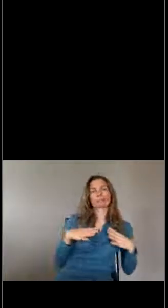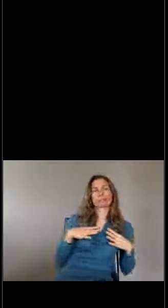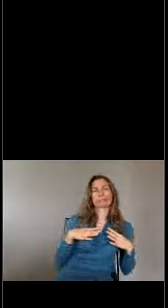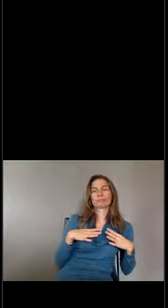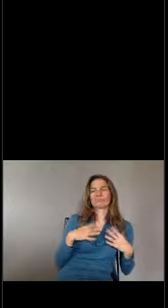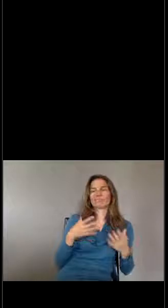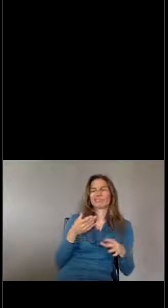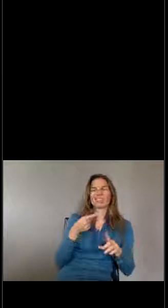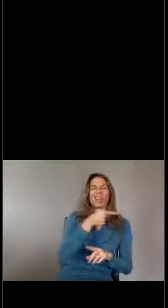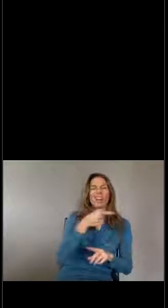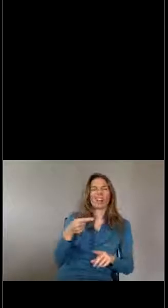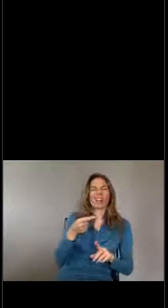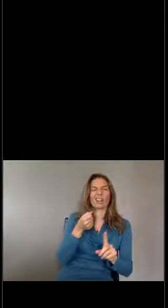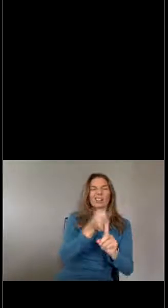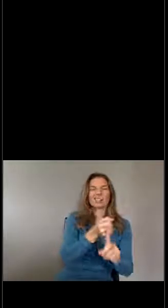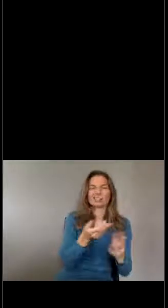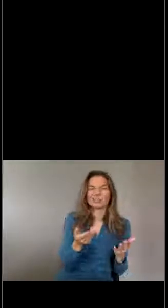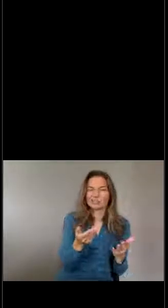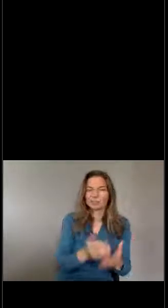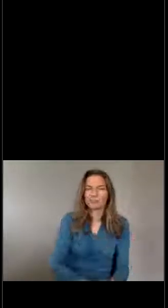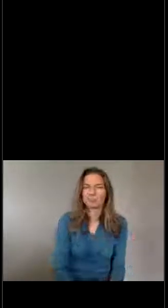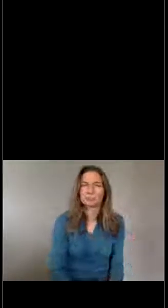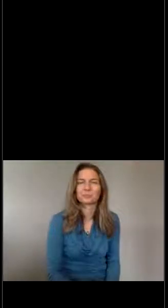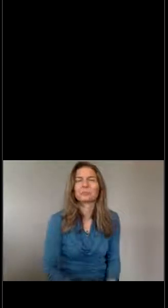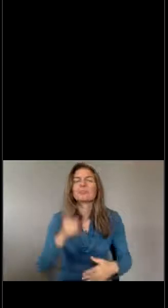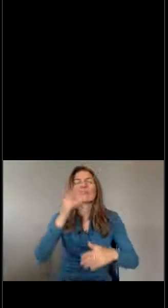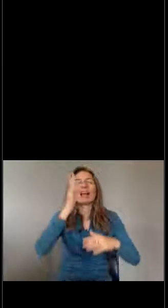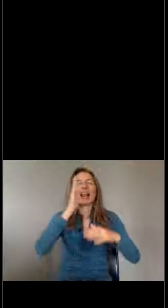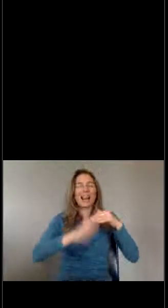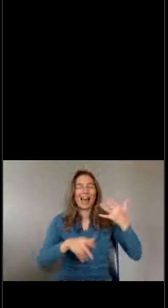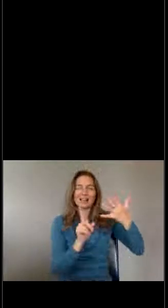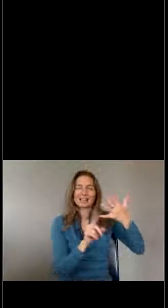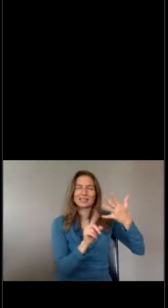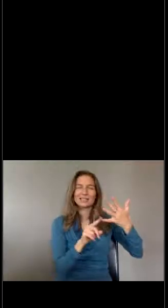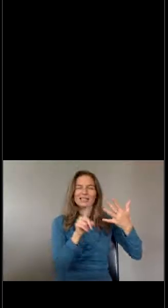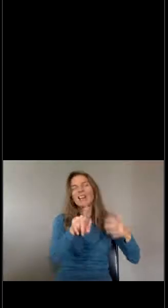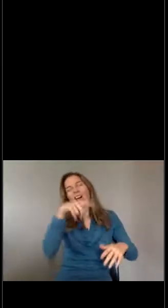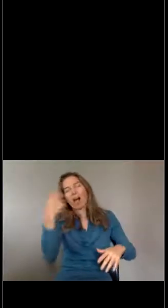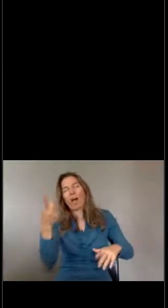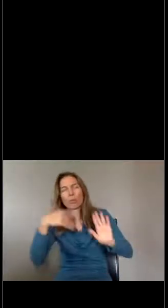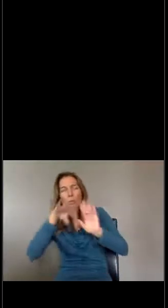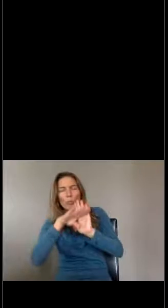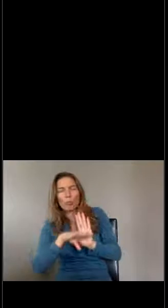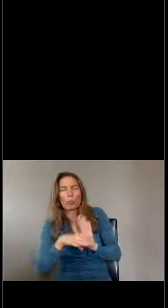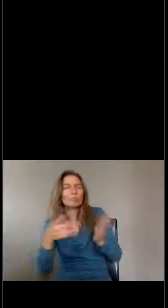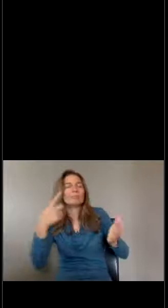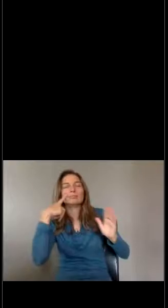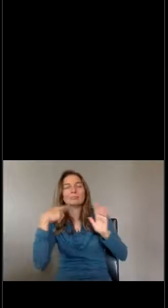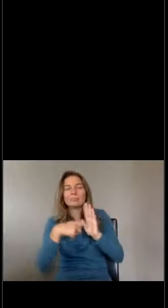There are other programmes such as quota and the training schemes. So these were rarely used in practice